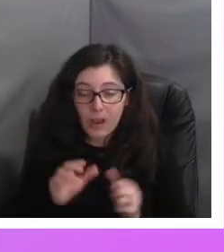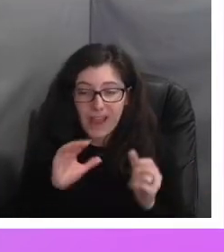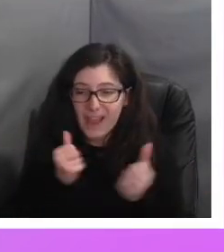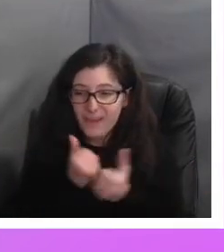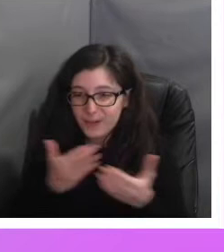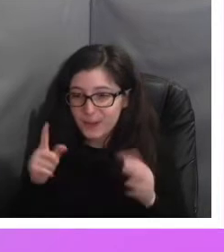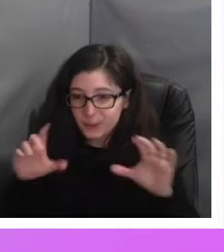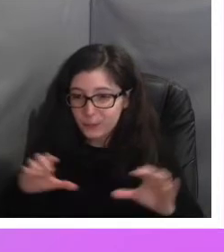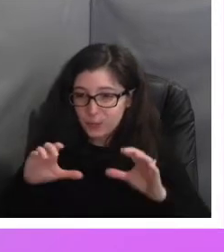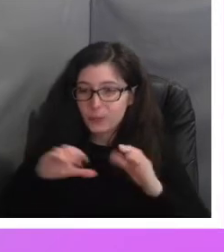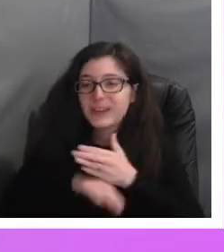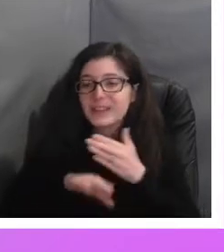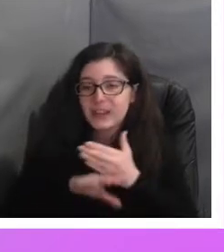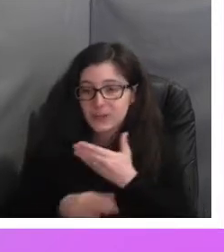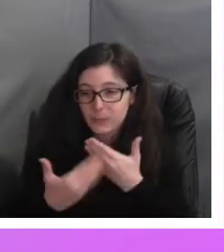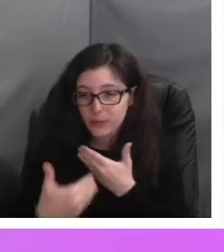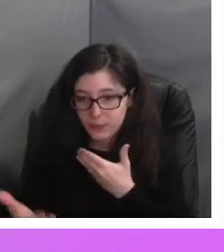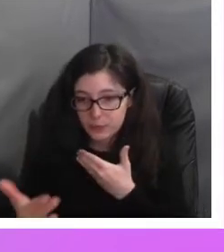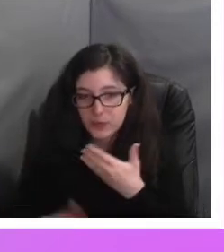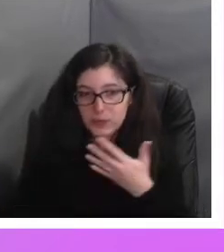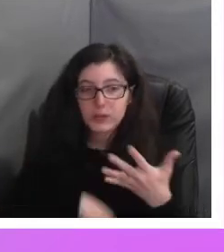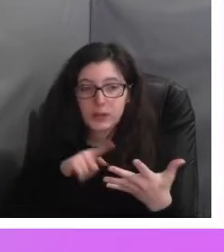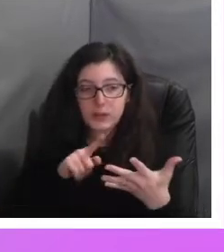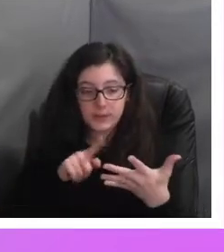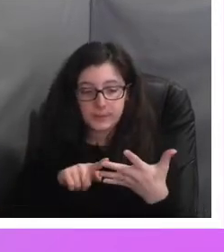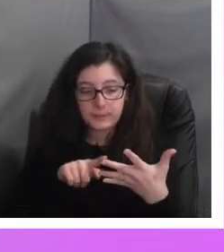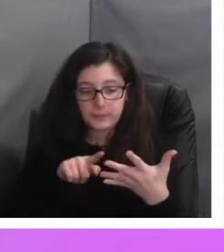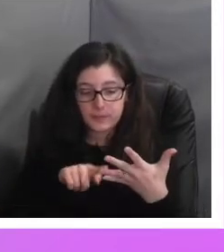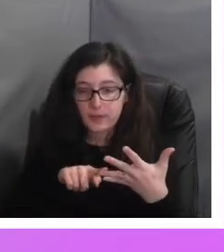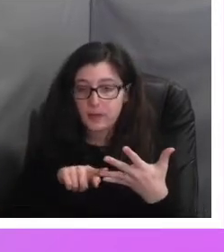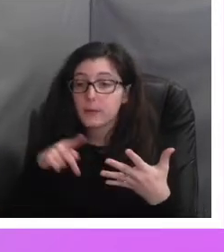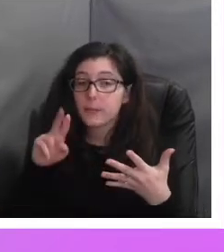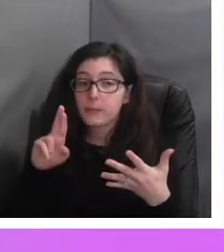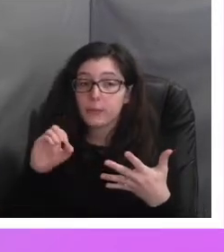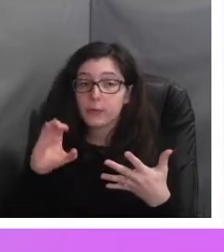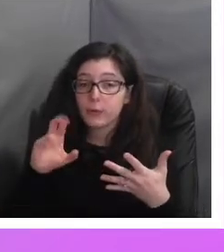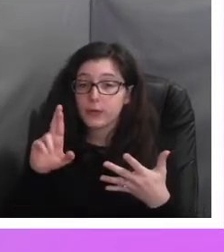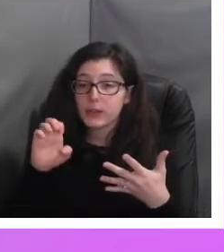Procurement, focusing on the things you buy or use from third parties.